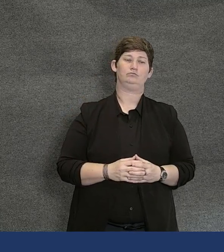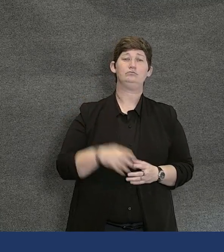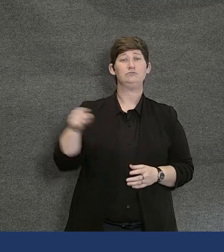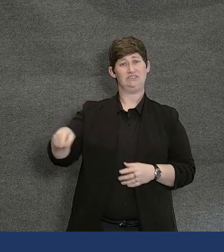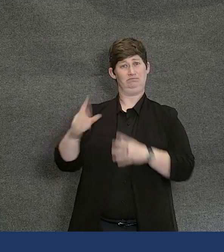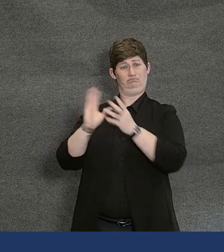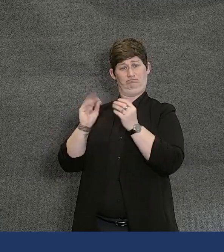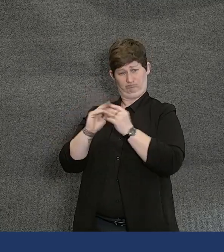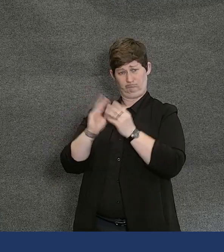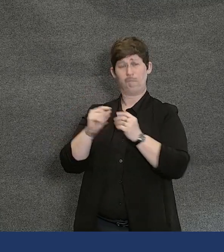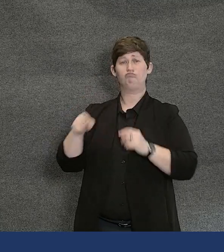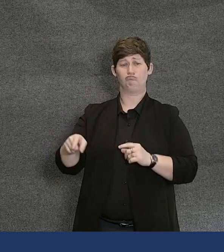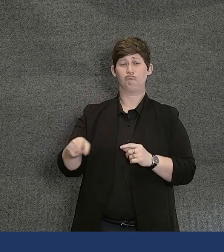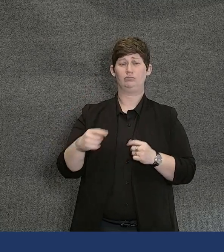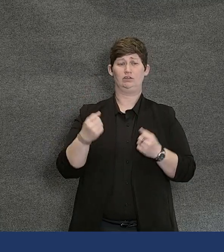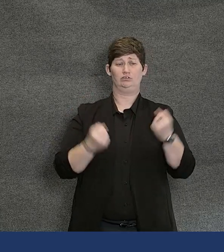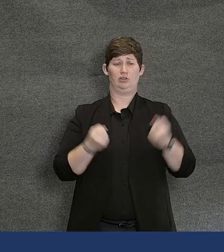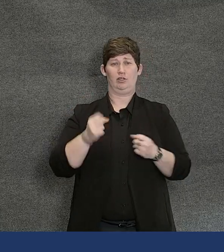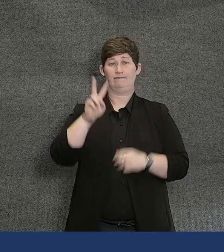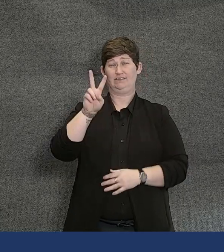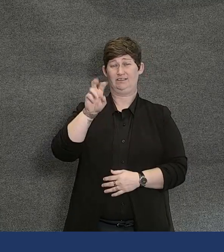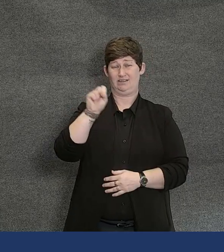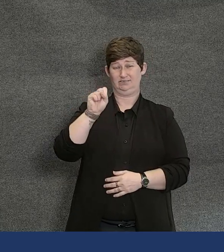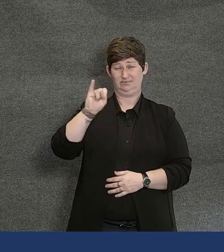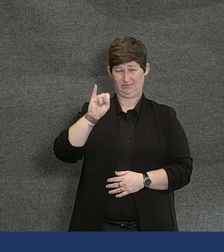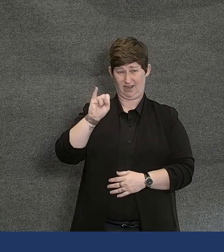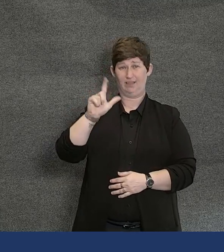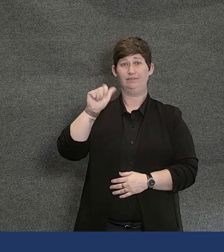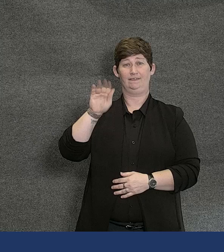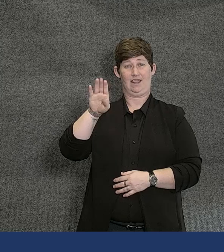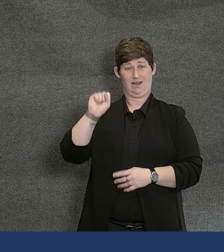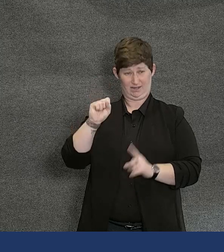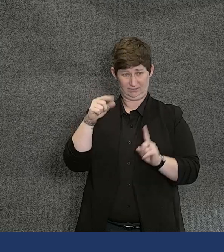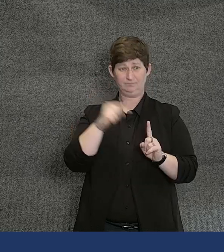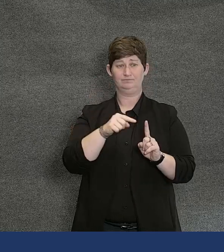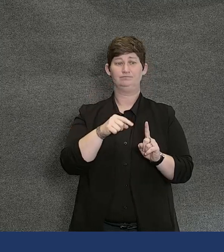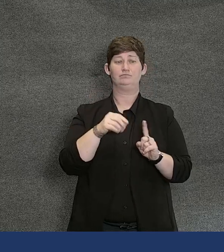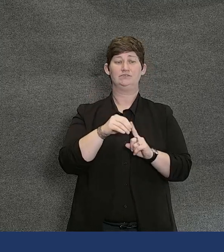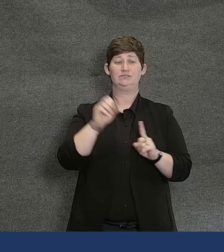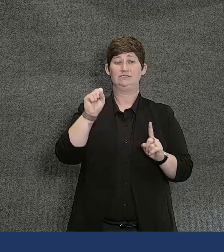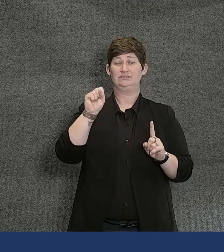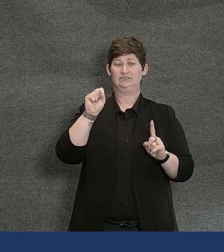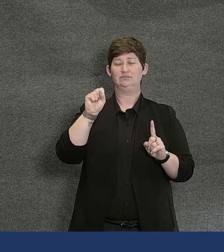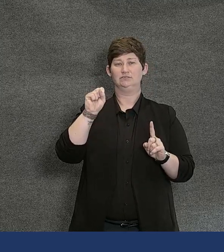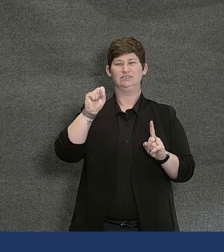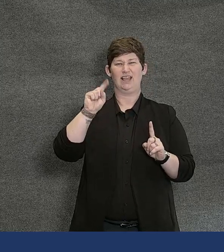company based in St. Louis Park, had one of their demonstration vehicles at the Capitol.